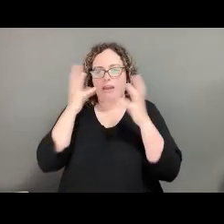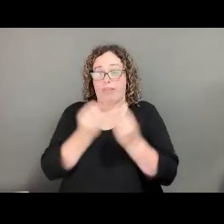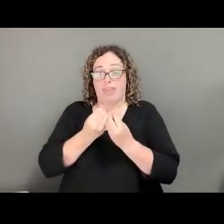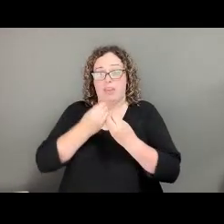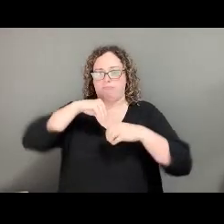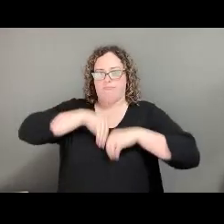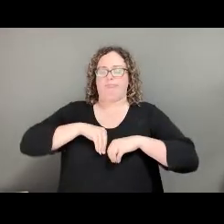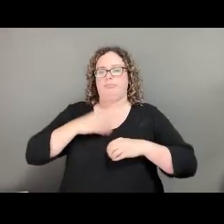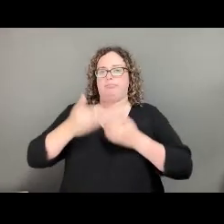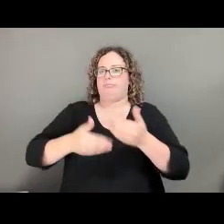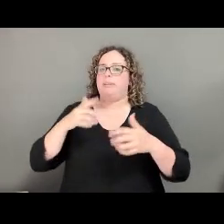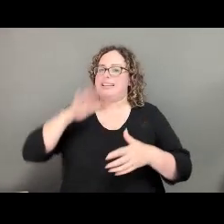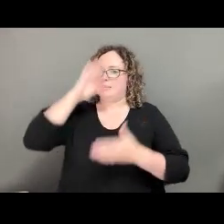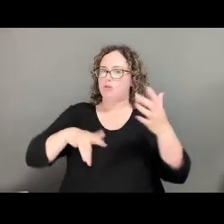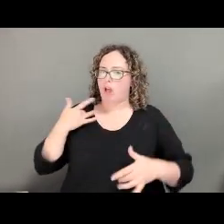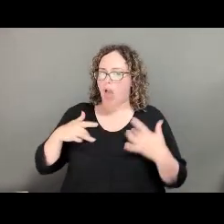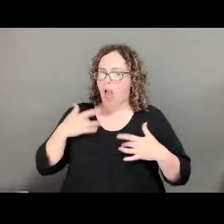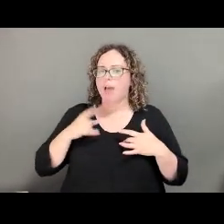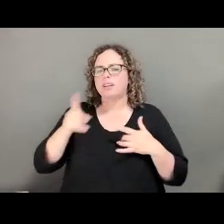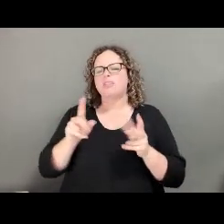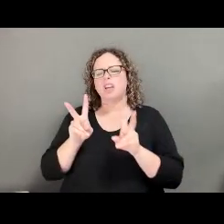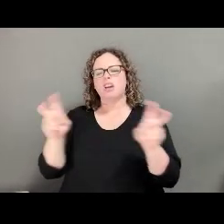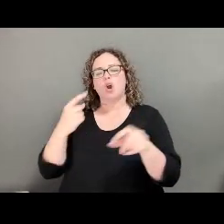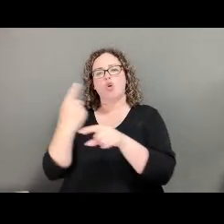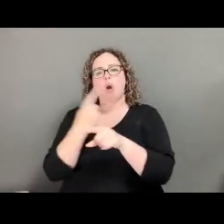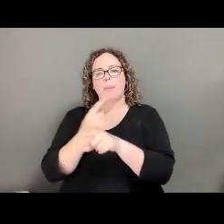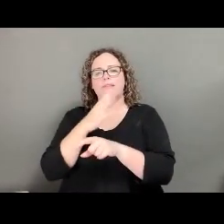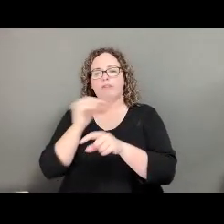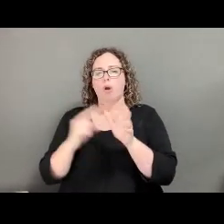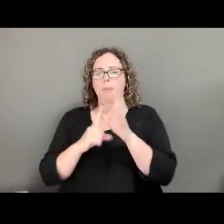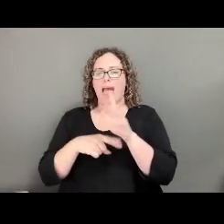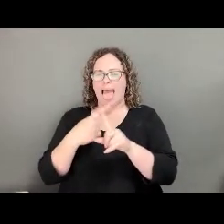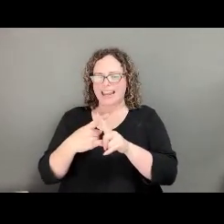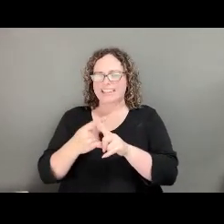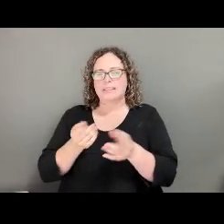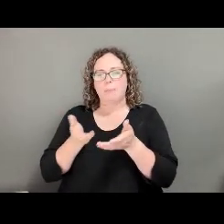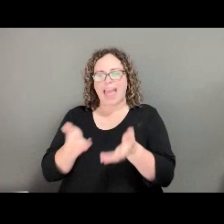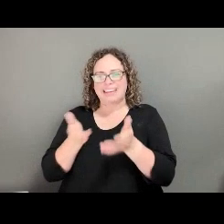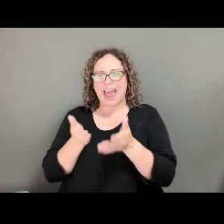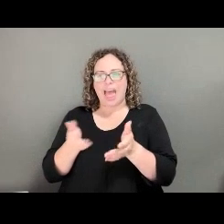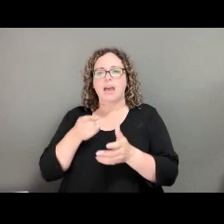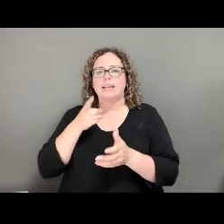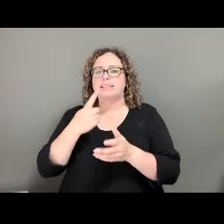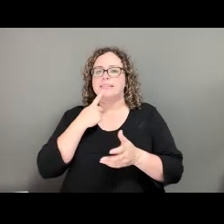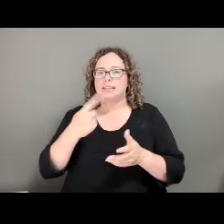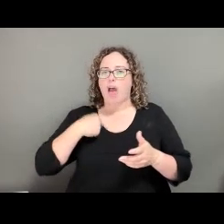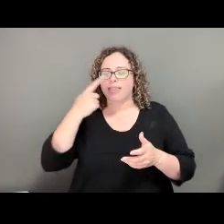because it has all the qualities of an amazing sensory experience. When we cook it, the sizzling sound is so appetizing, the aroma is maddening,